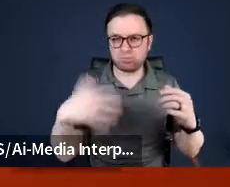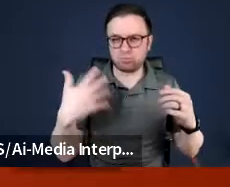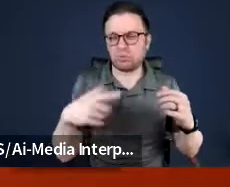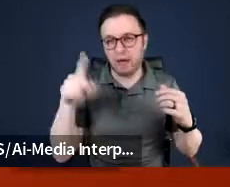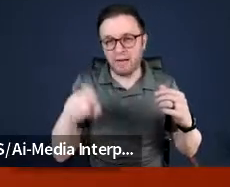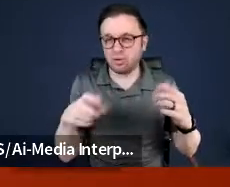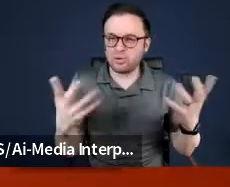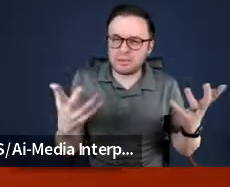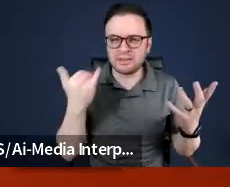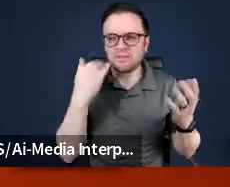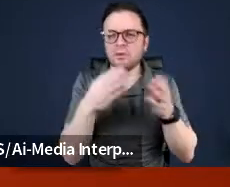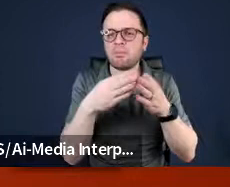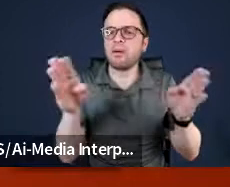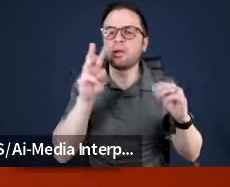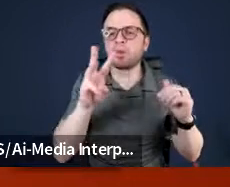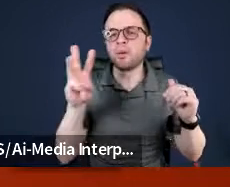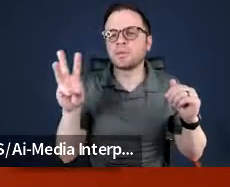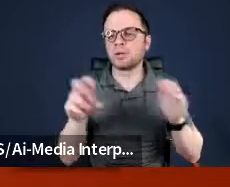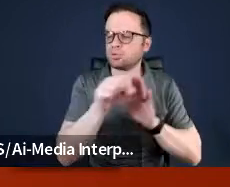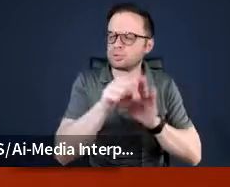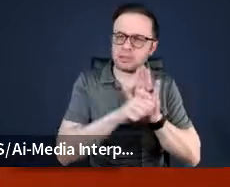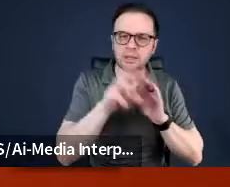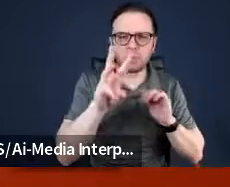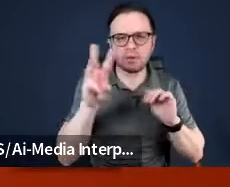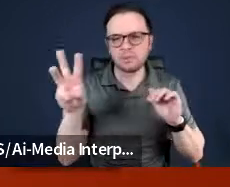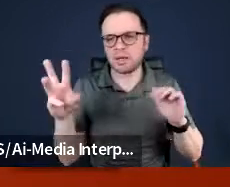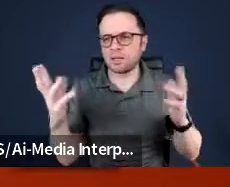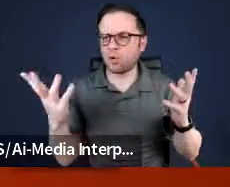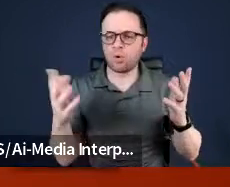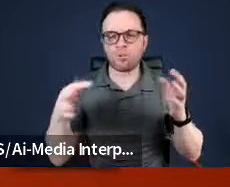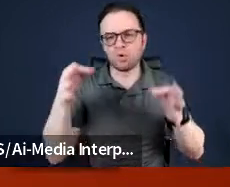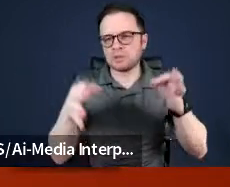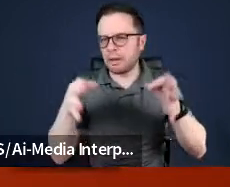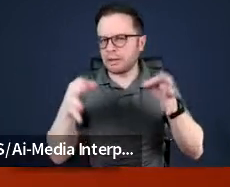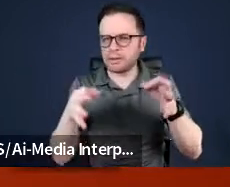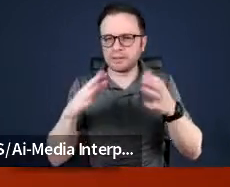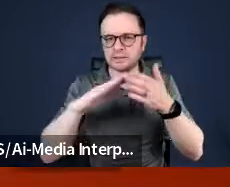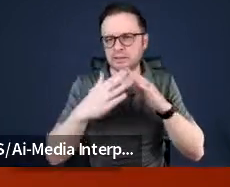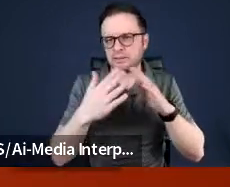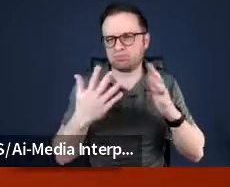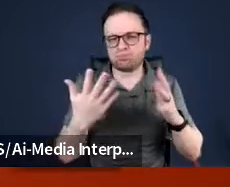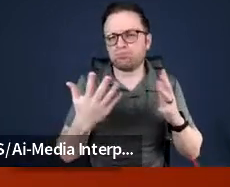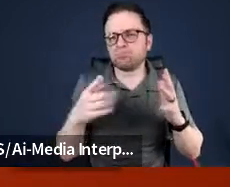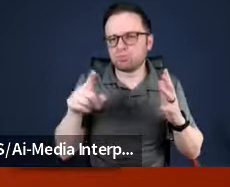and reframe from that what you can. But if the content is so rich it has to be like that but